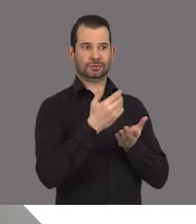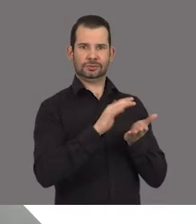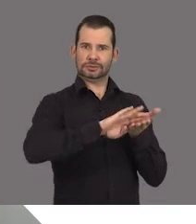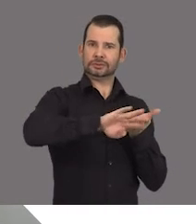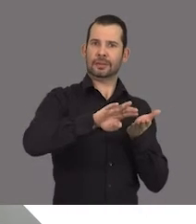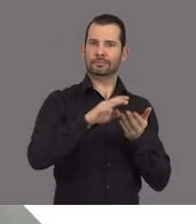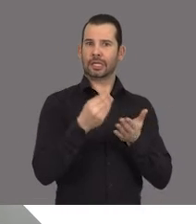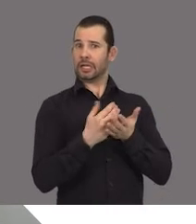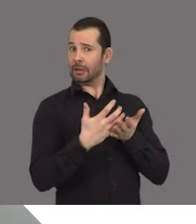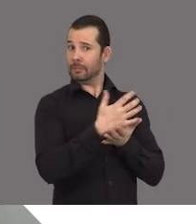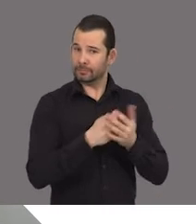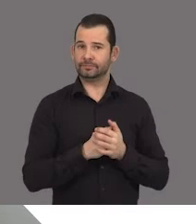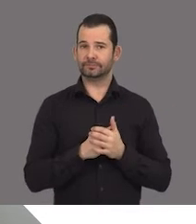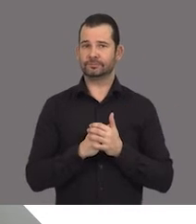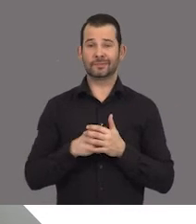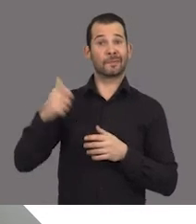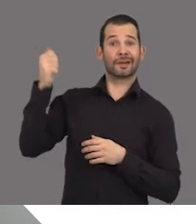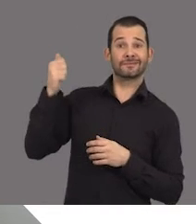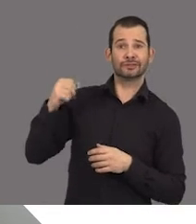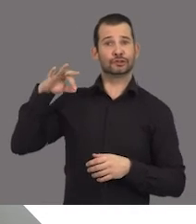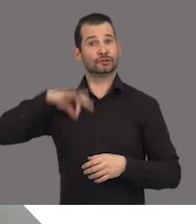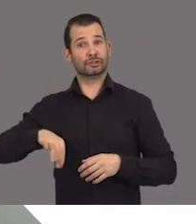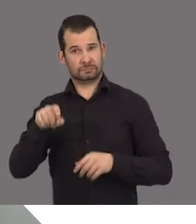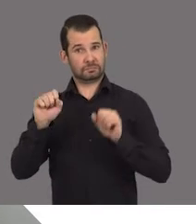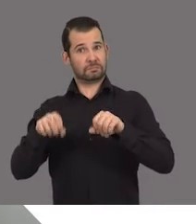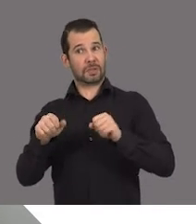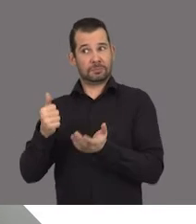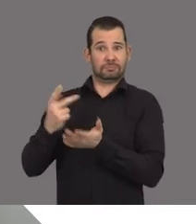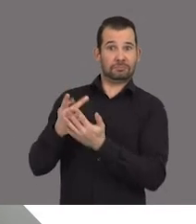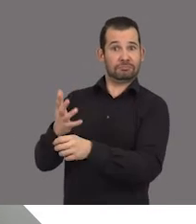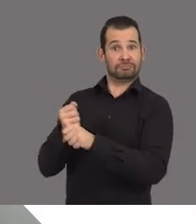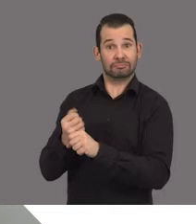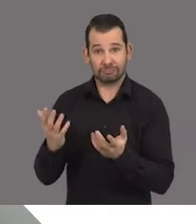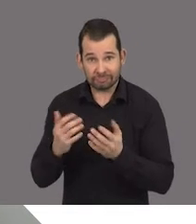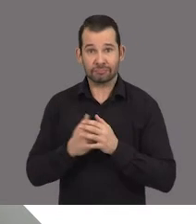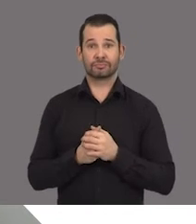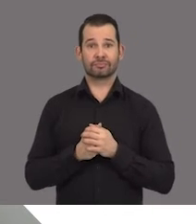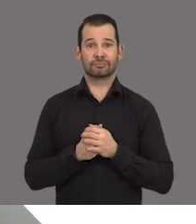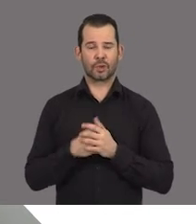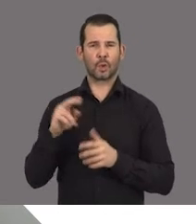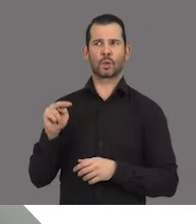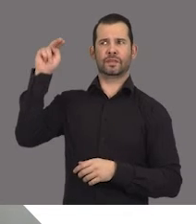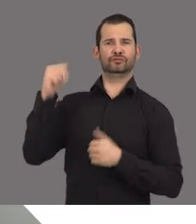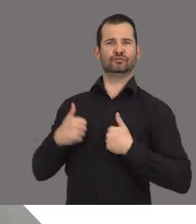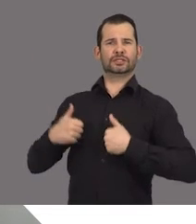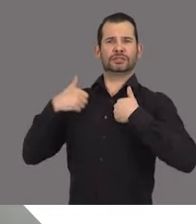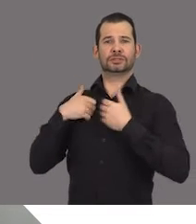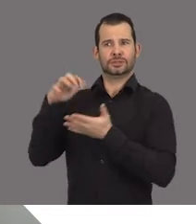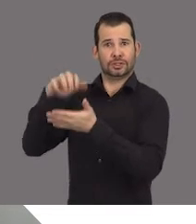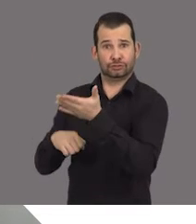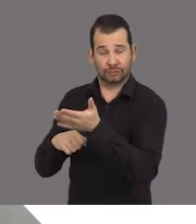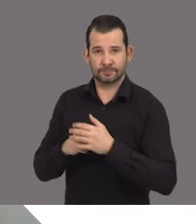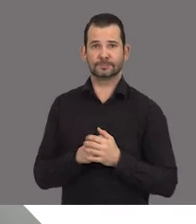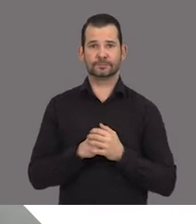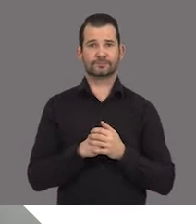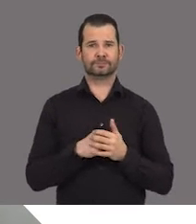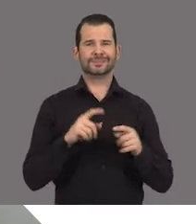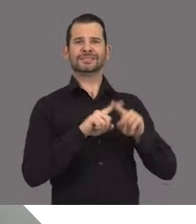the benefits and credits you may be eligible for; the Northern residents deduction; the different ways to do your taxes;